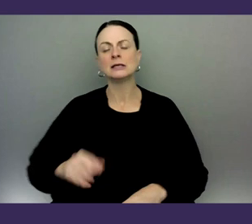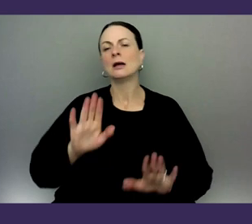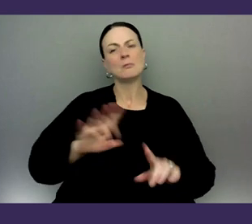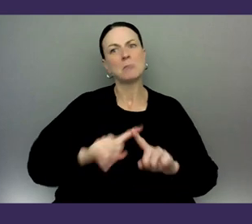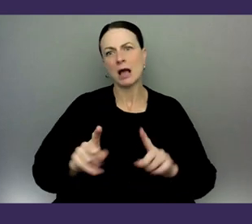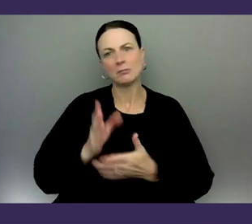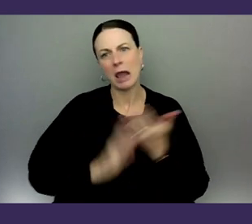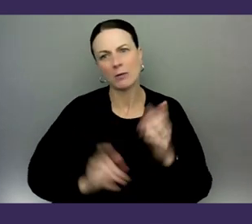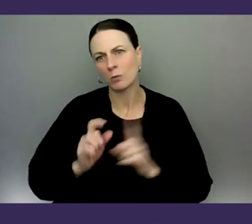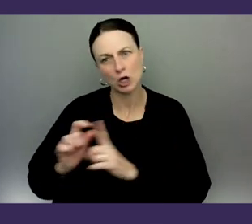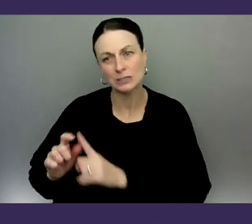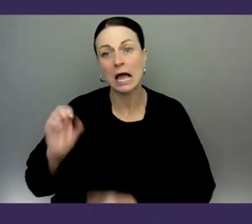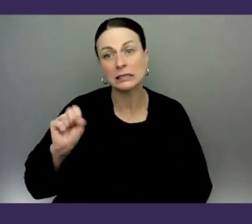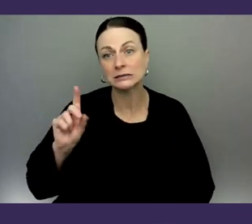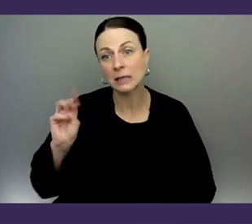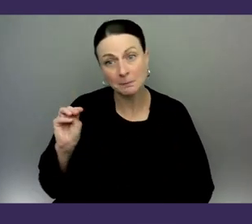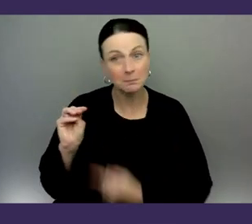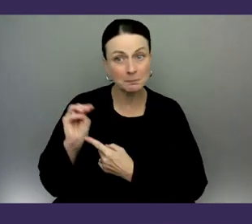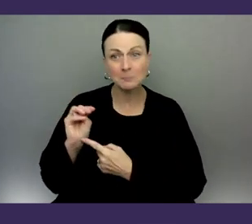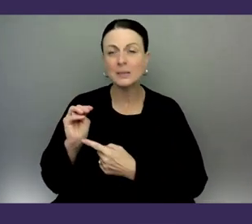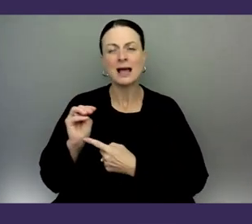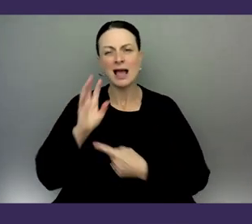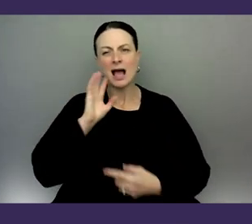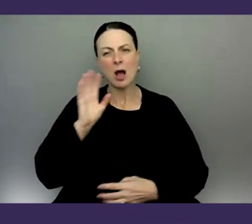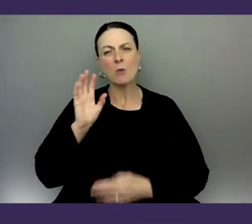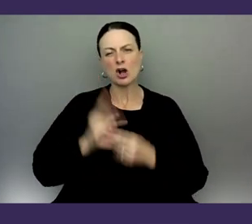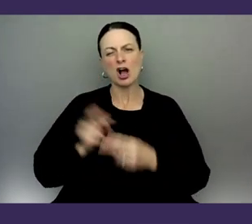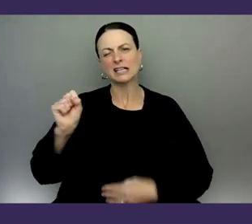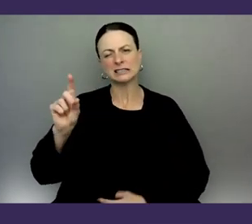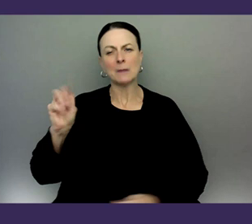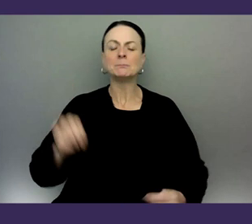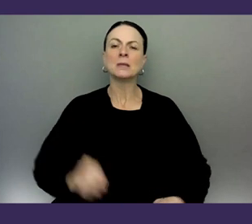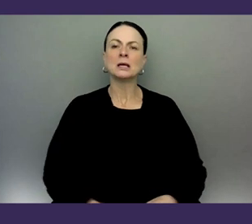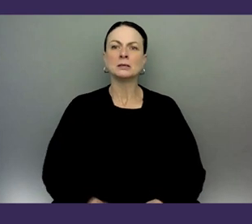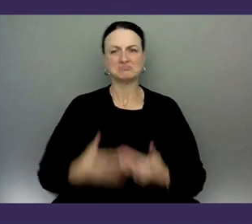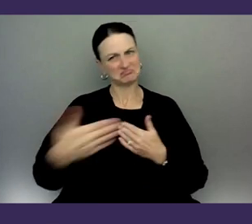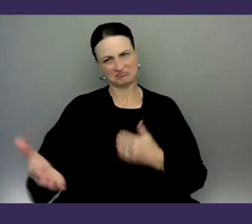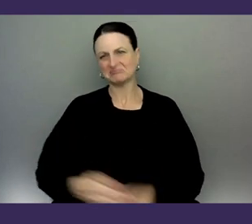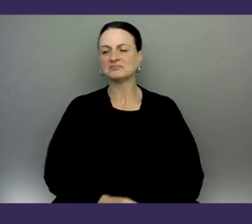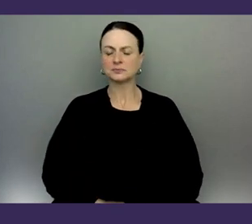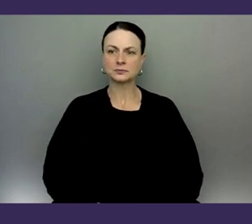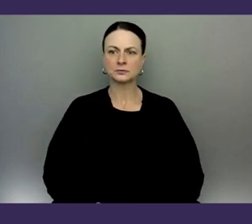SDM, or supported decision-making, but I will refer to it as SDM for the remainder of this presentation,